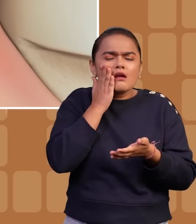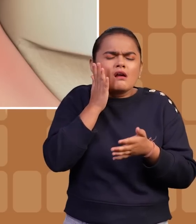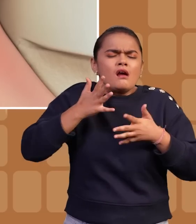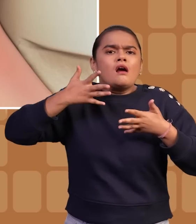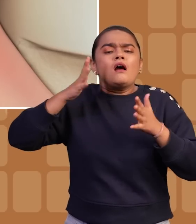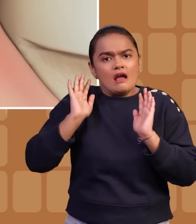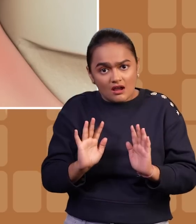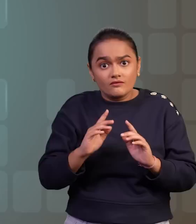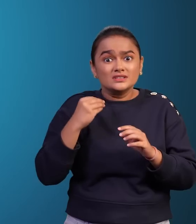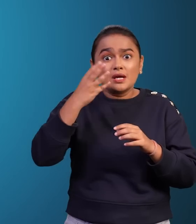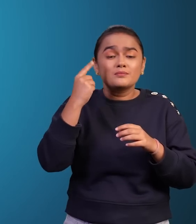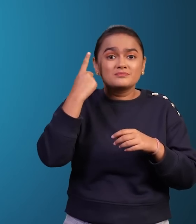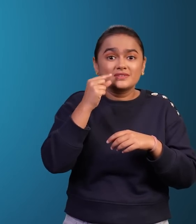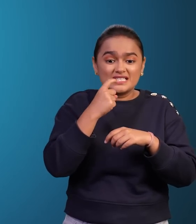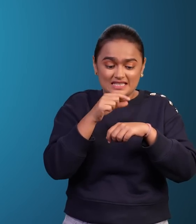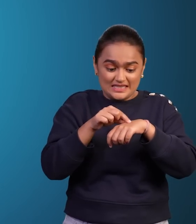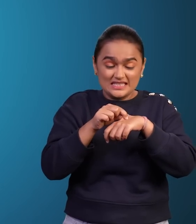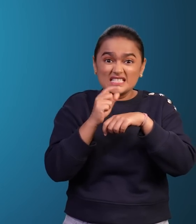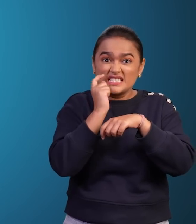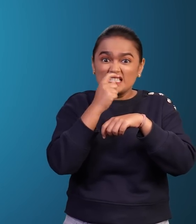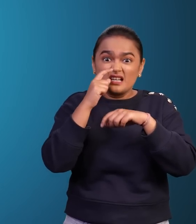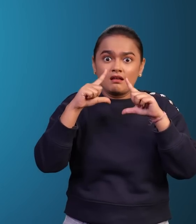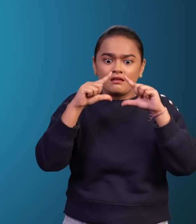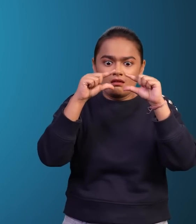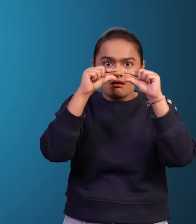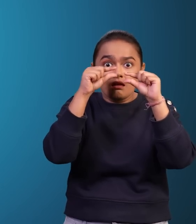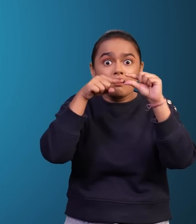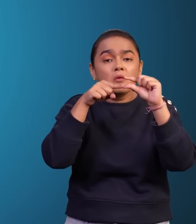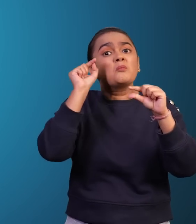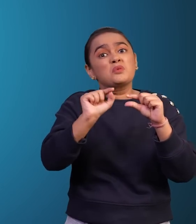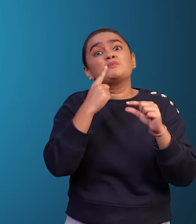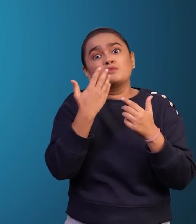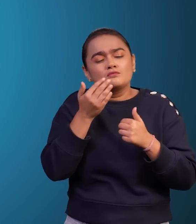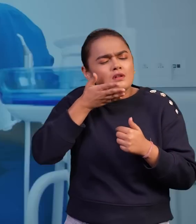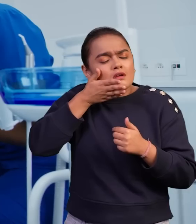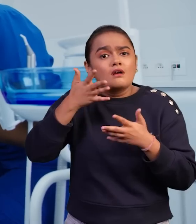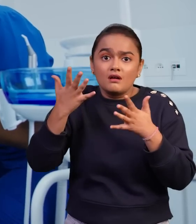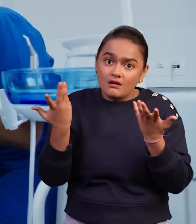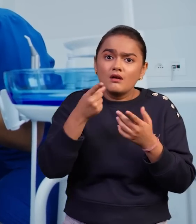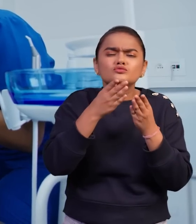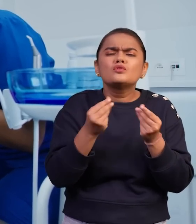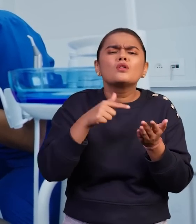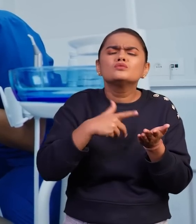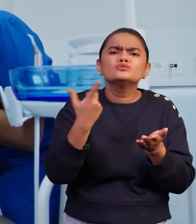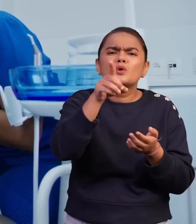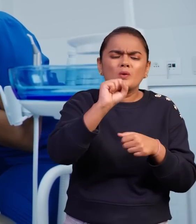Sometimes, it can also be caused by receding gums. The solution for this is simple. Consult your dentist on time!